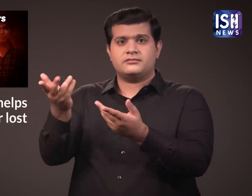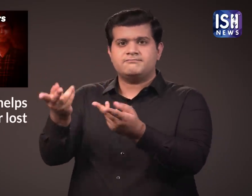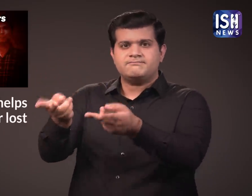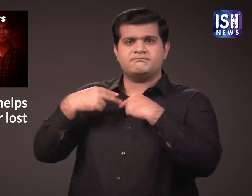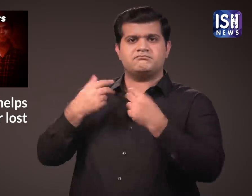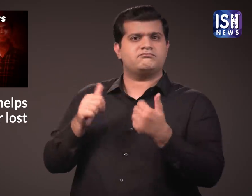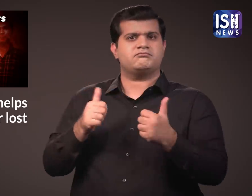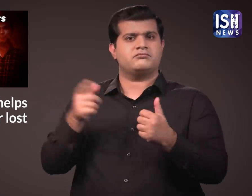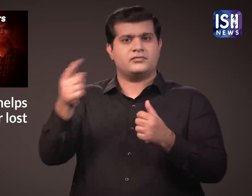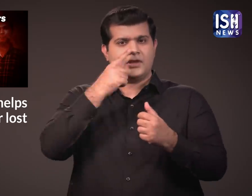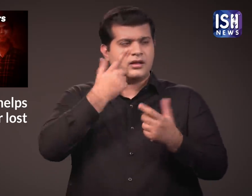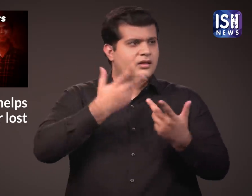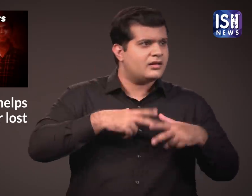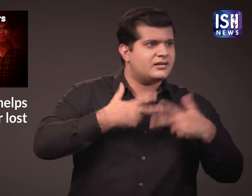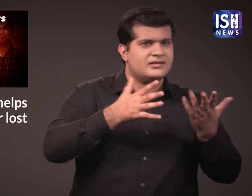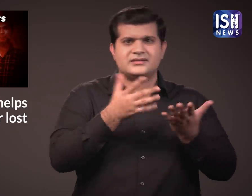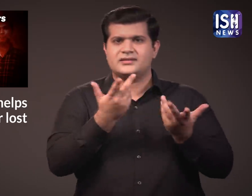Since Moni was Deaf, she wasn't able to communicate with the police